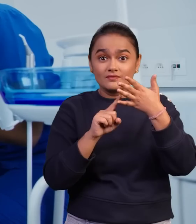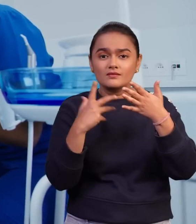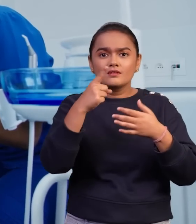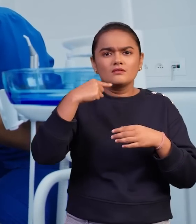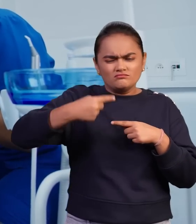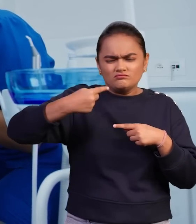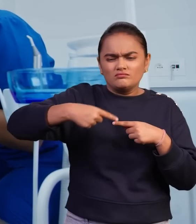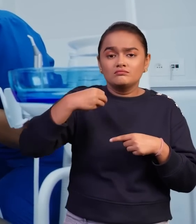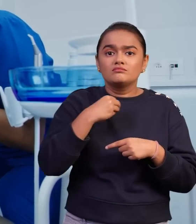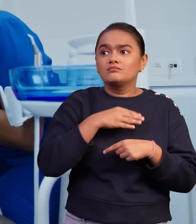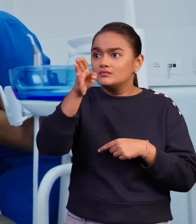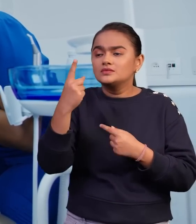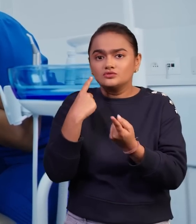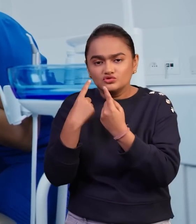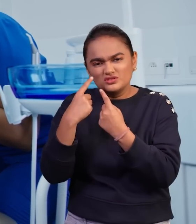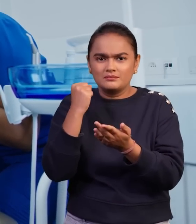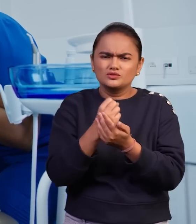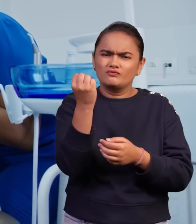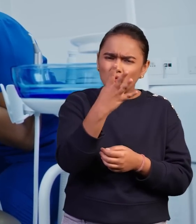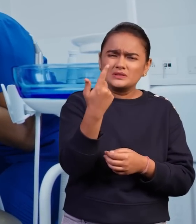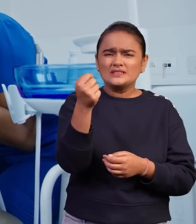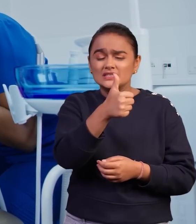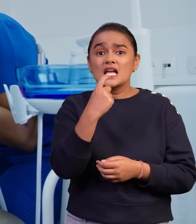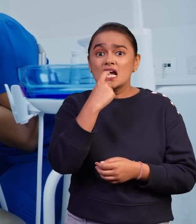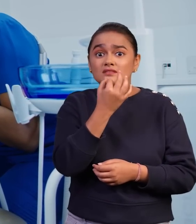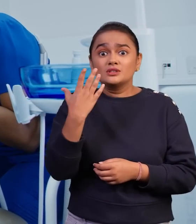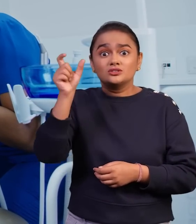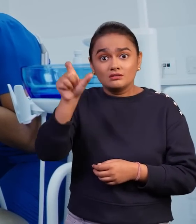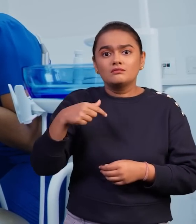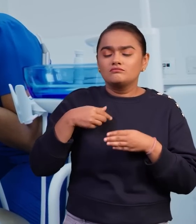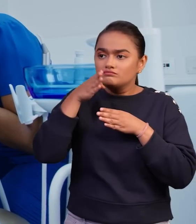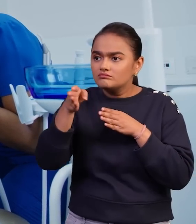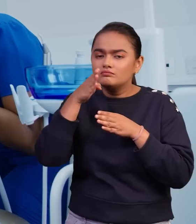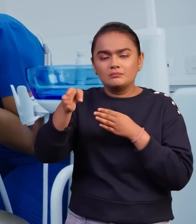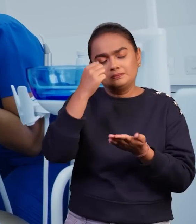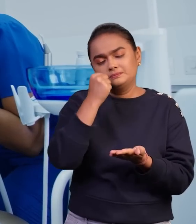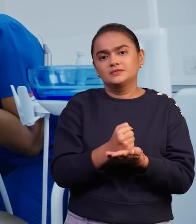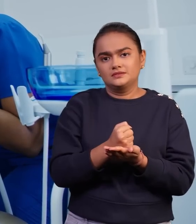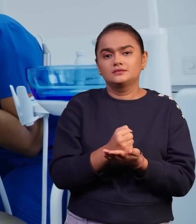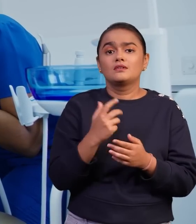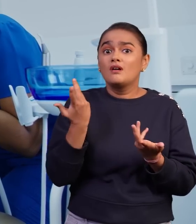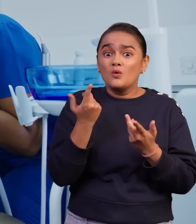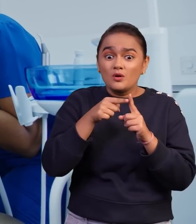Fifth is regular dental checkups. It's important to visit the dentist once in 4-6 months.